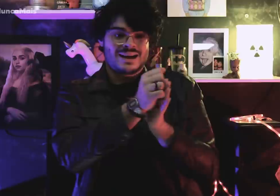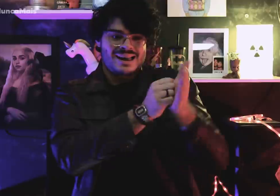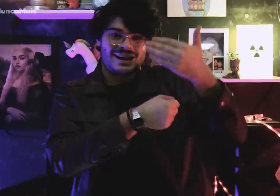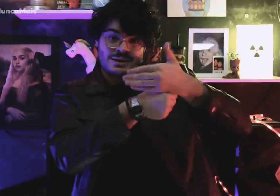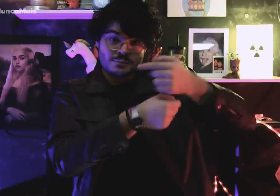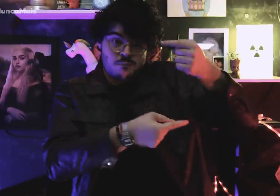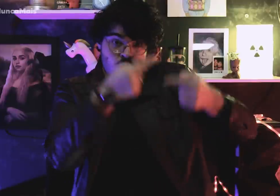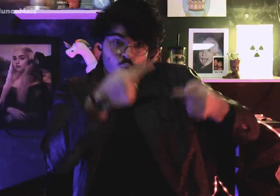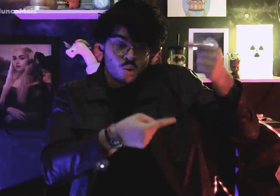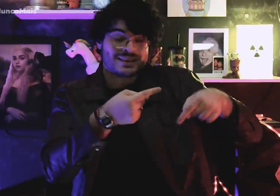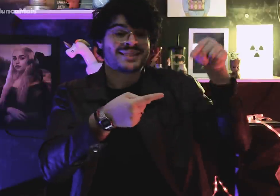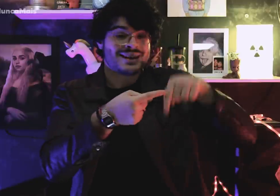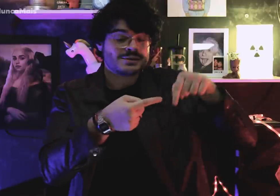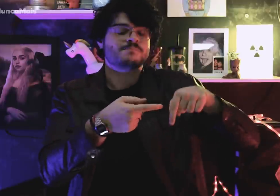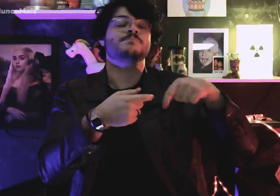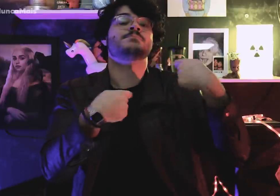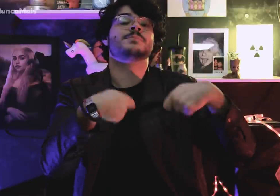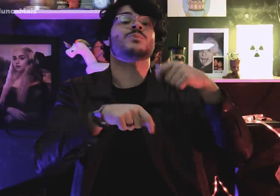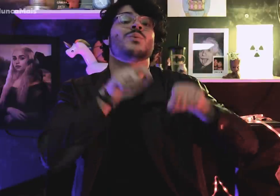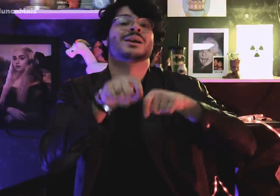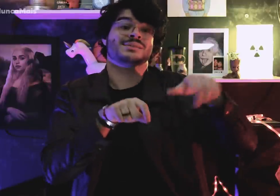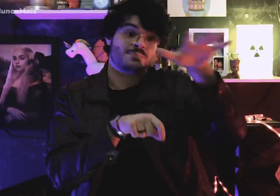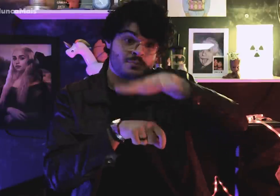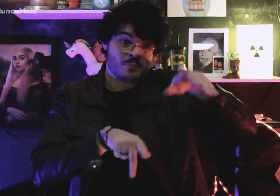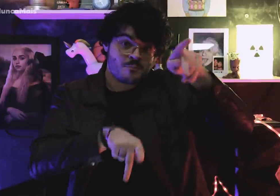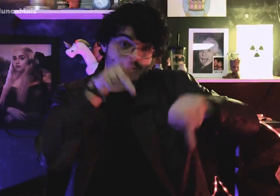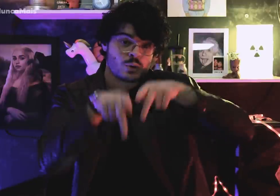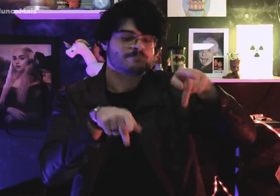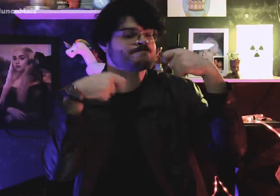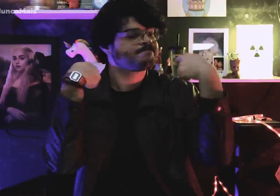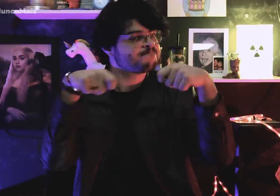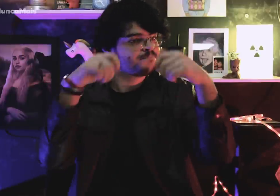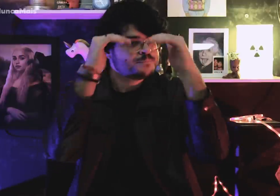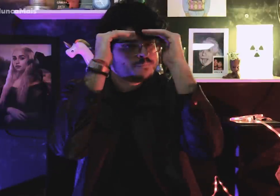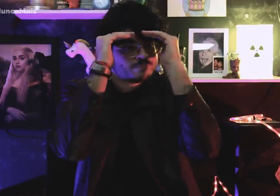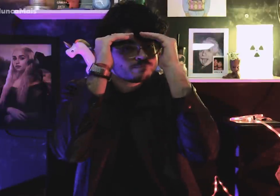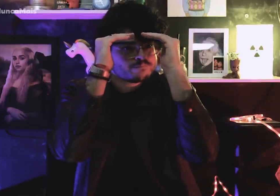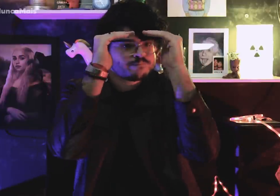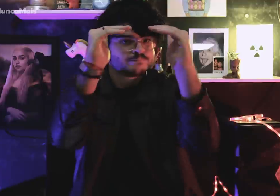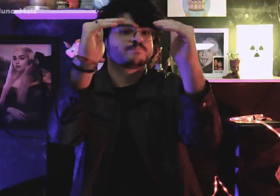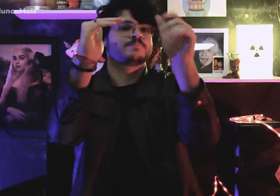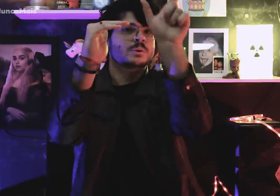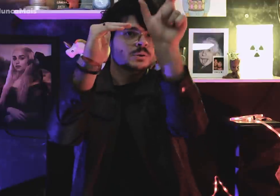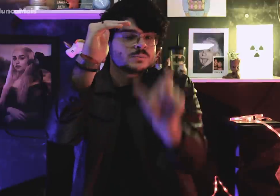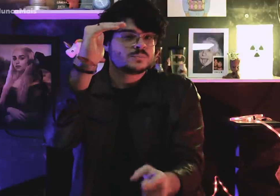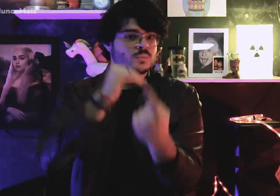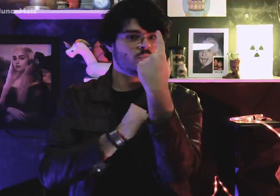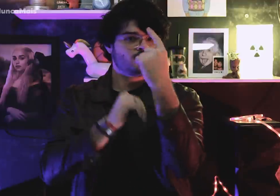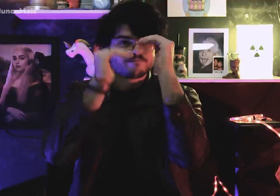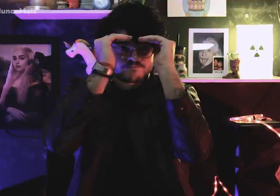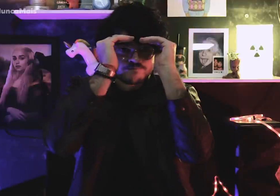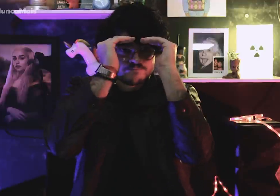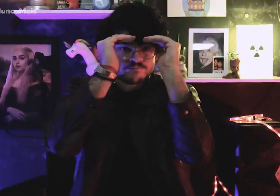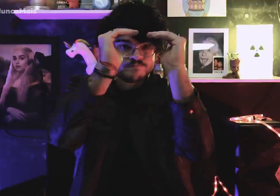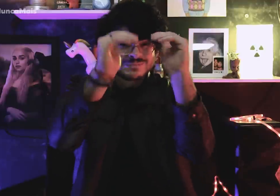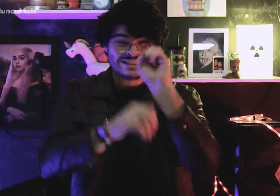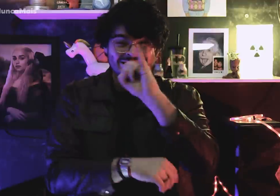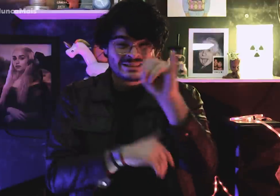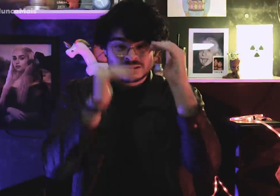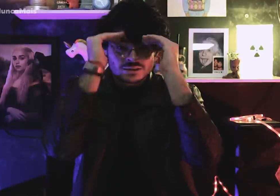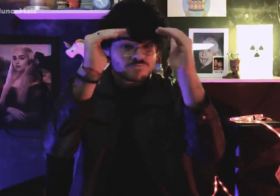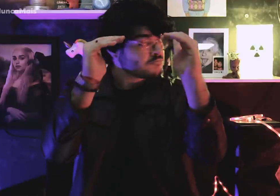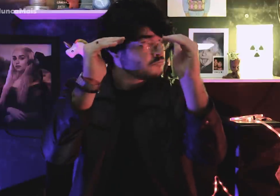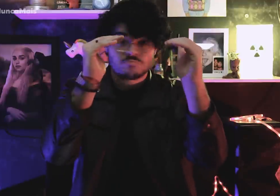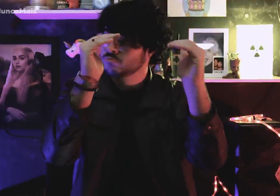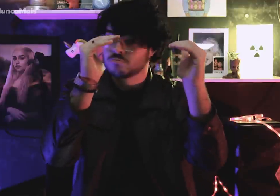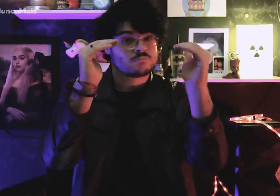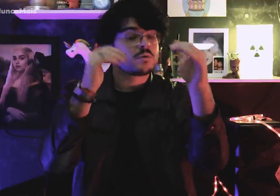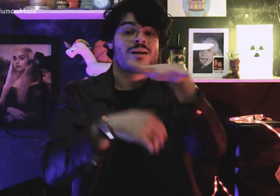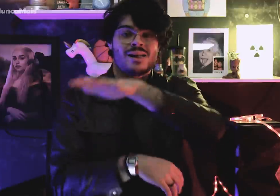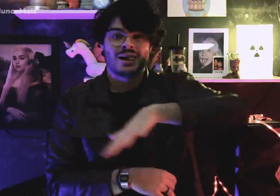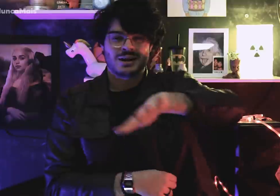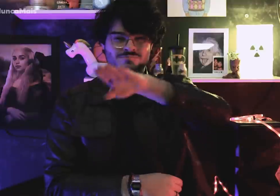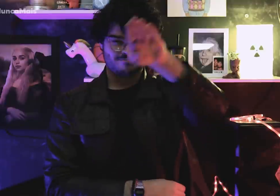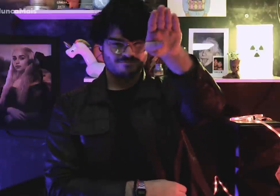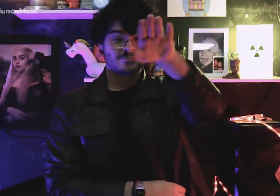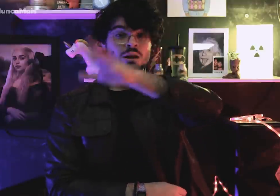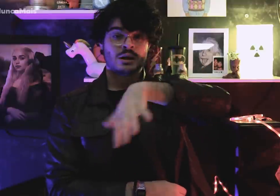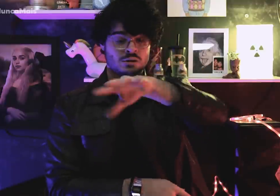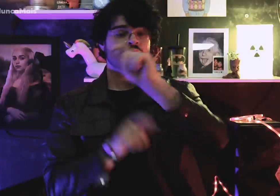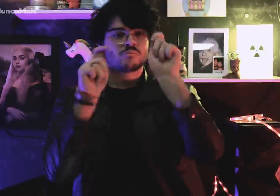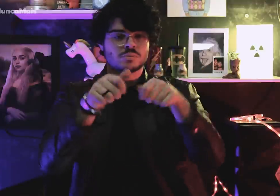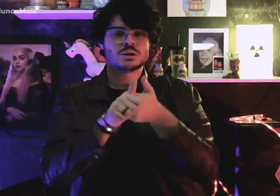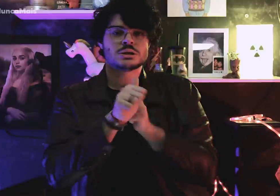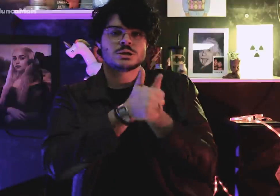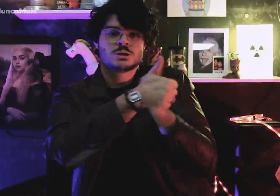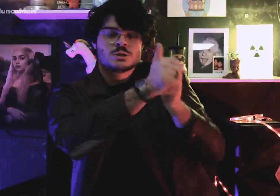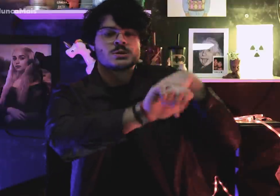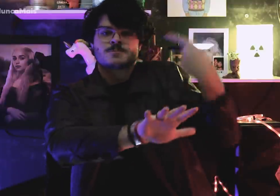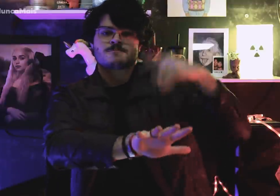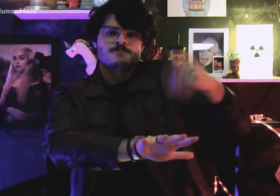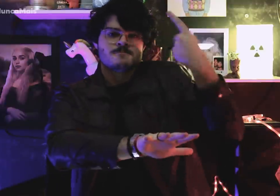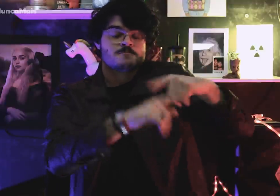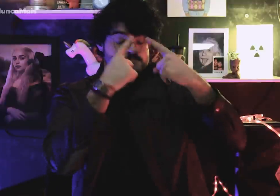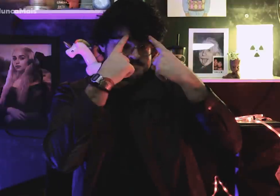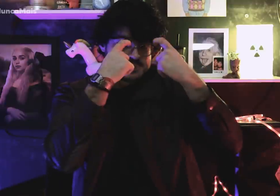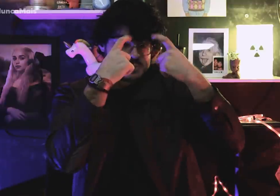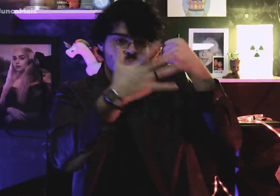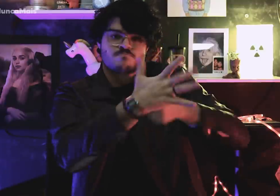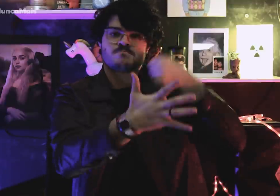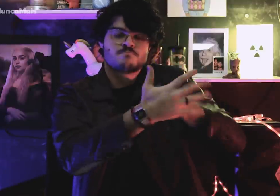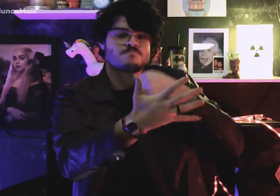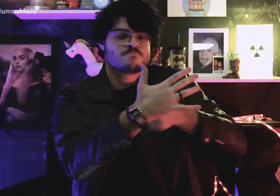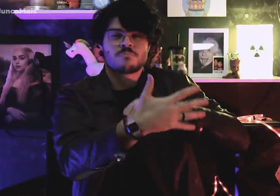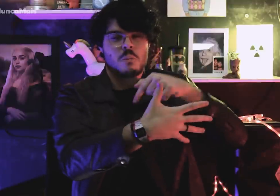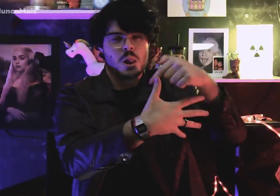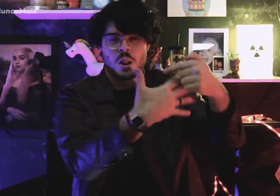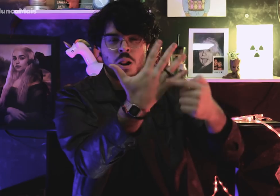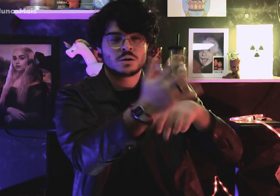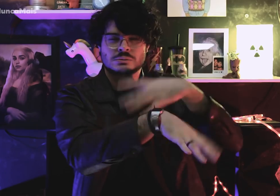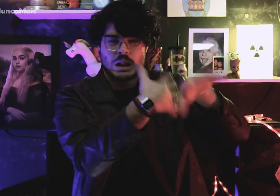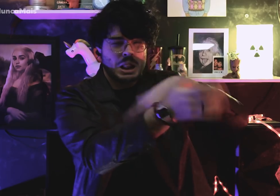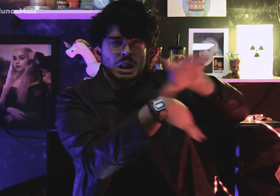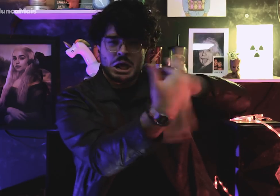Your people must follow you with total obedience, if not, he will be punished with violence.